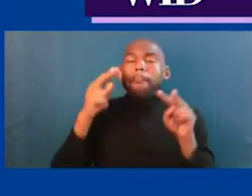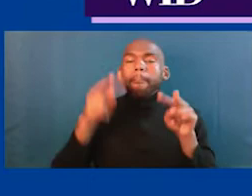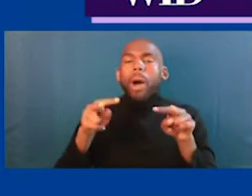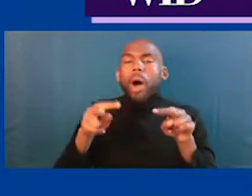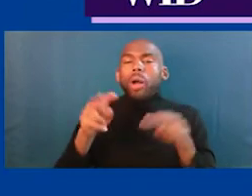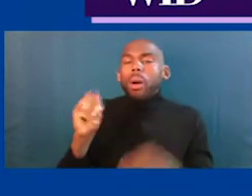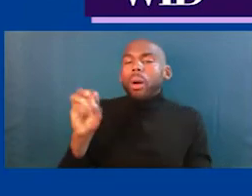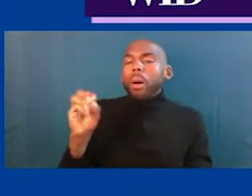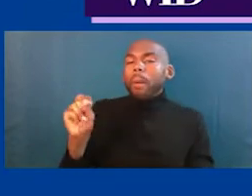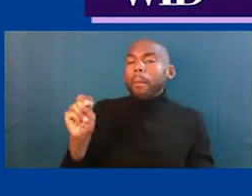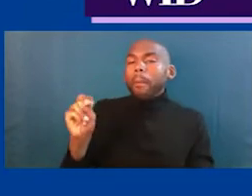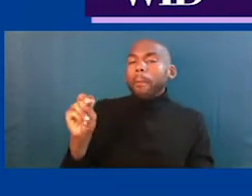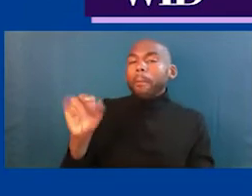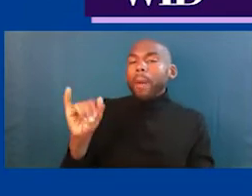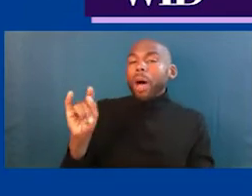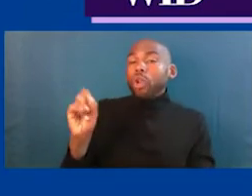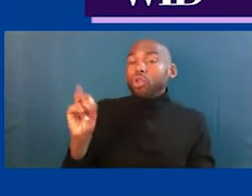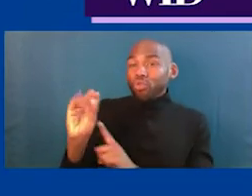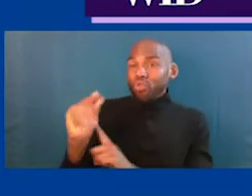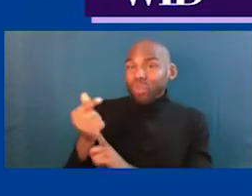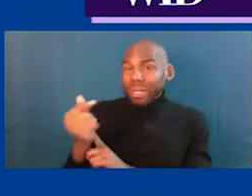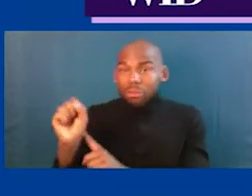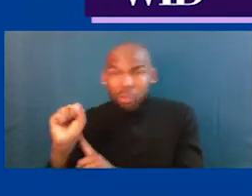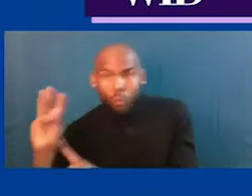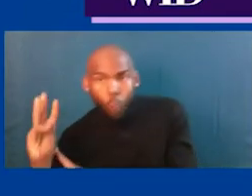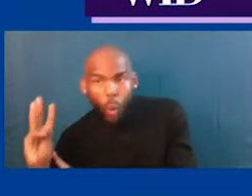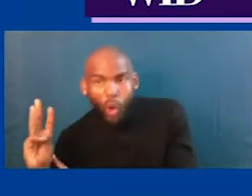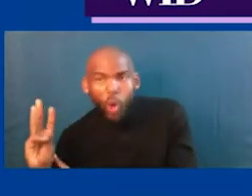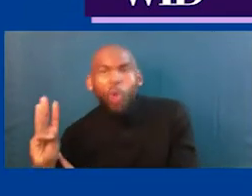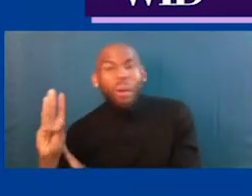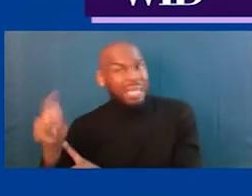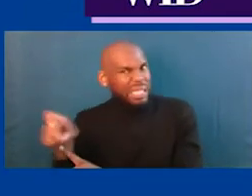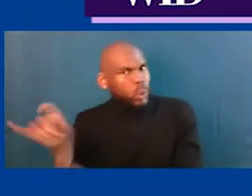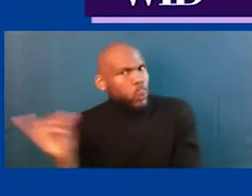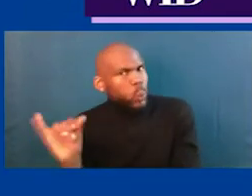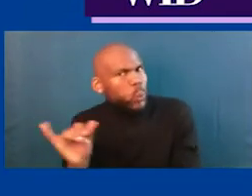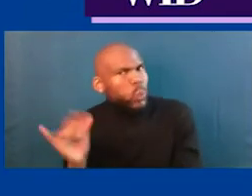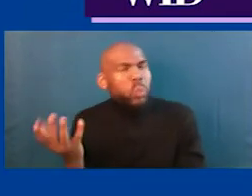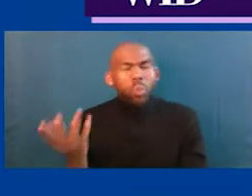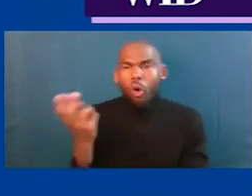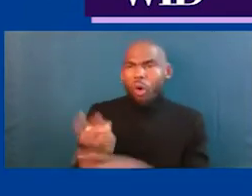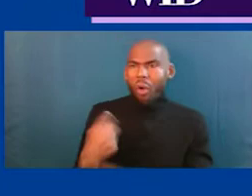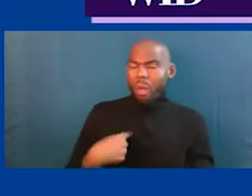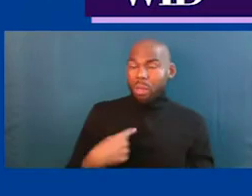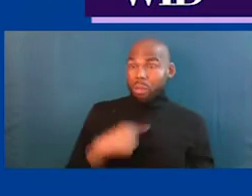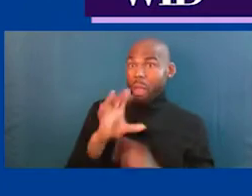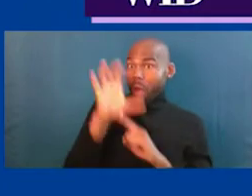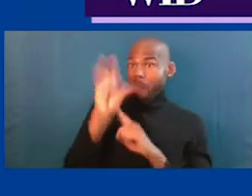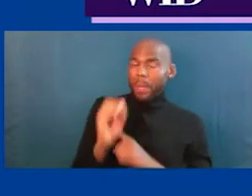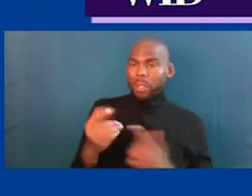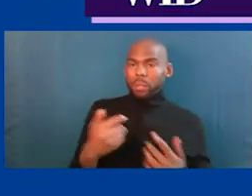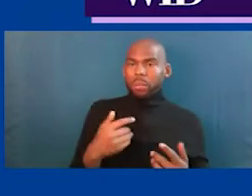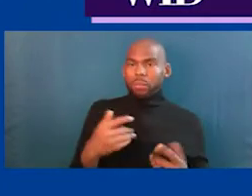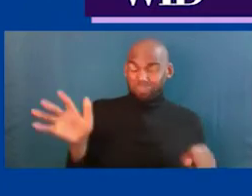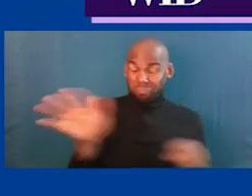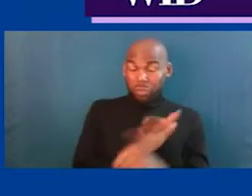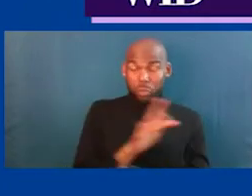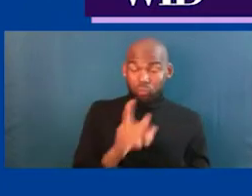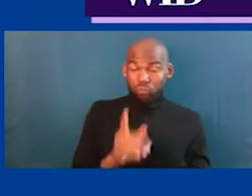software needs. So, it's really hard for people, for us as a company, to truly understand the